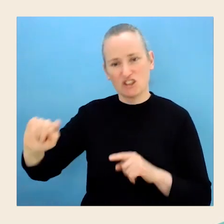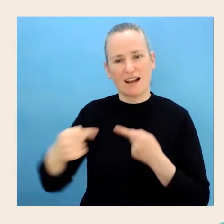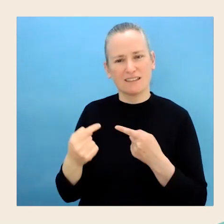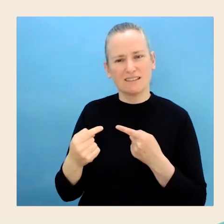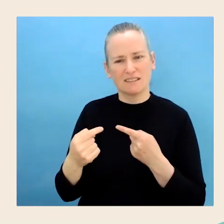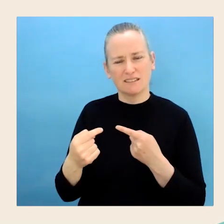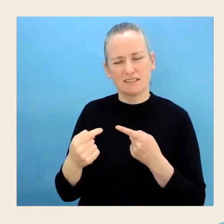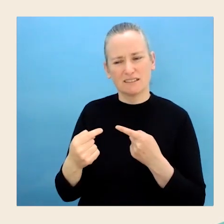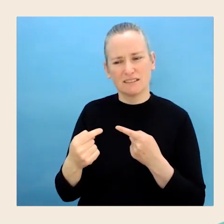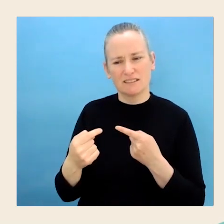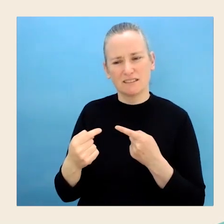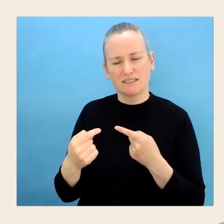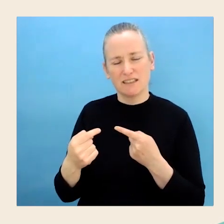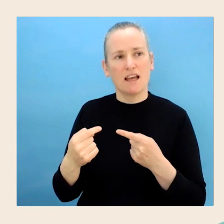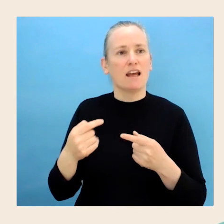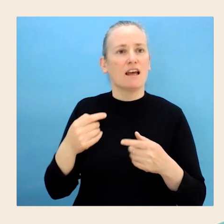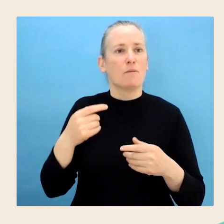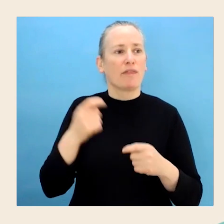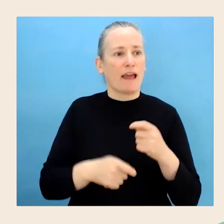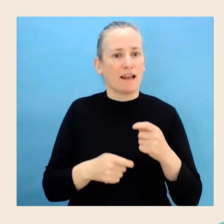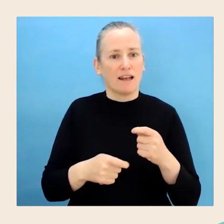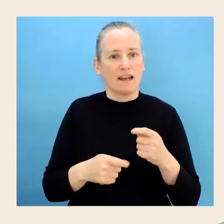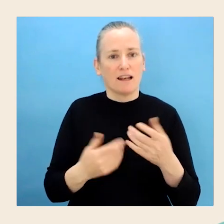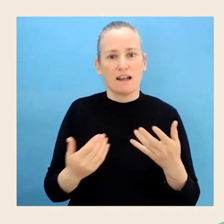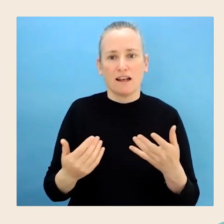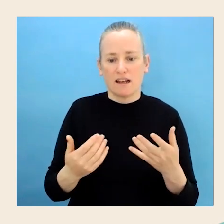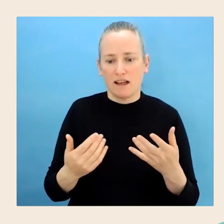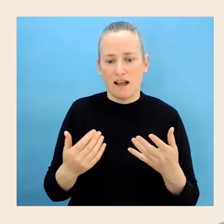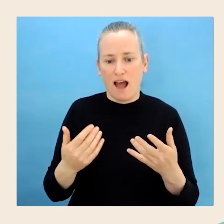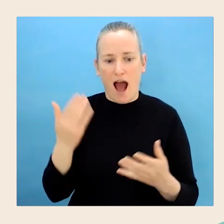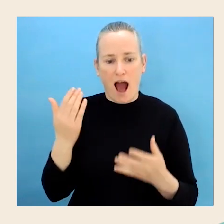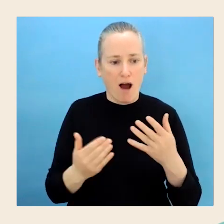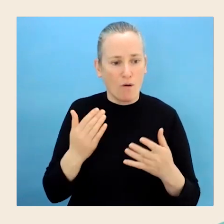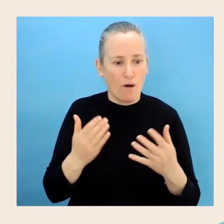But the journey, the pathway to coming into dance